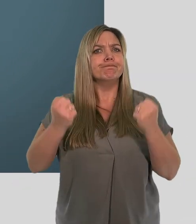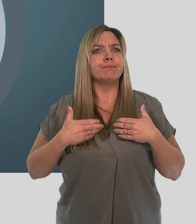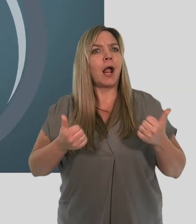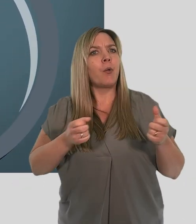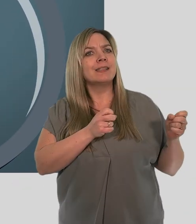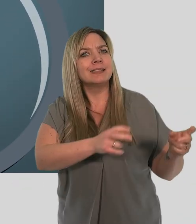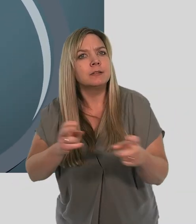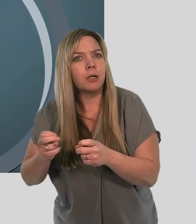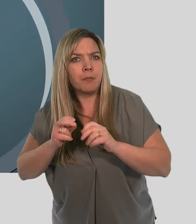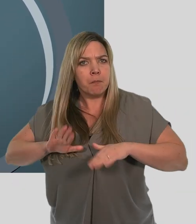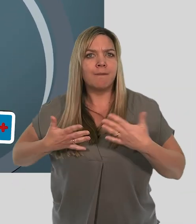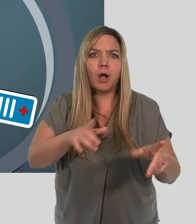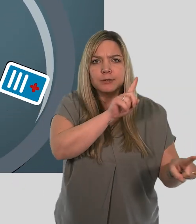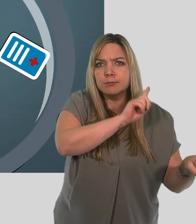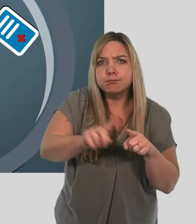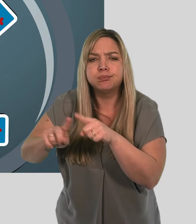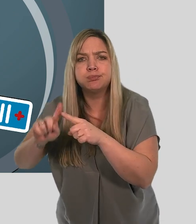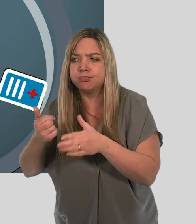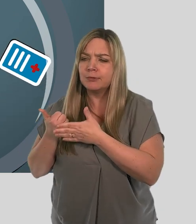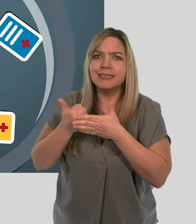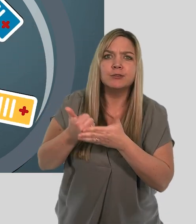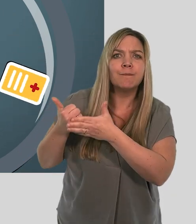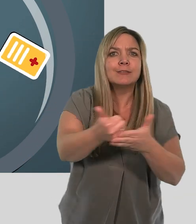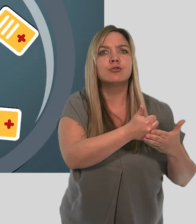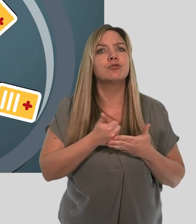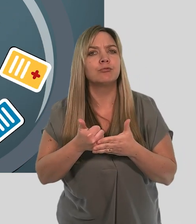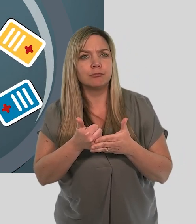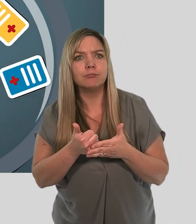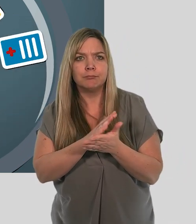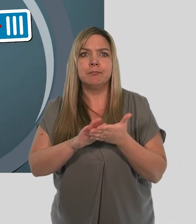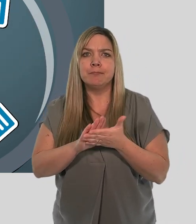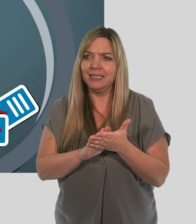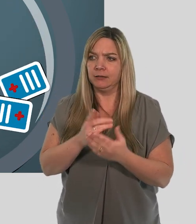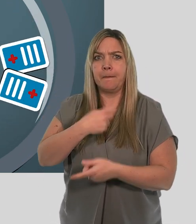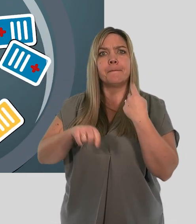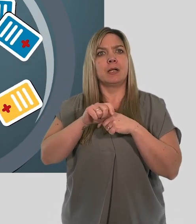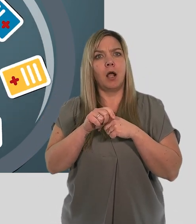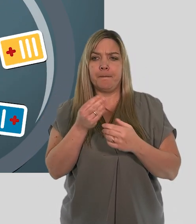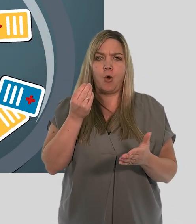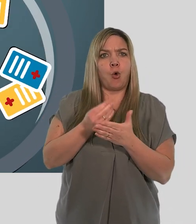These modules address the 15 priority conditions, as well as addressing other major demands on health systems,